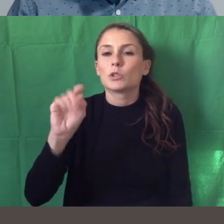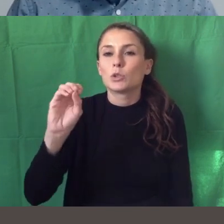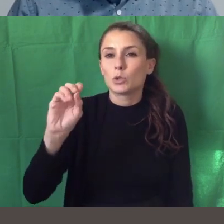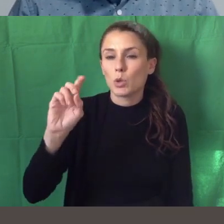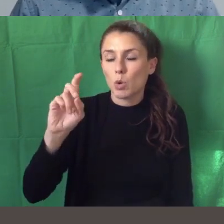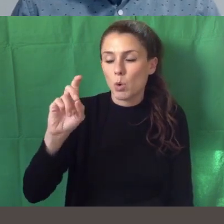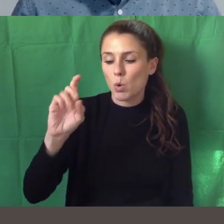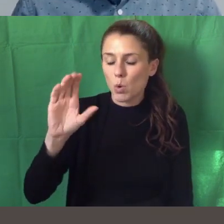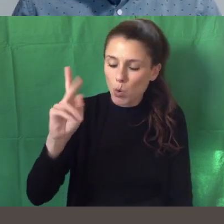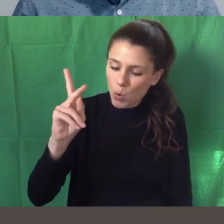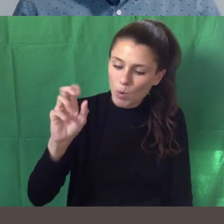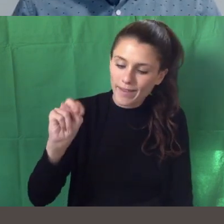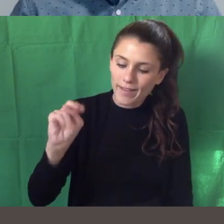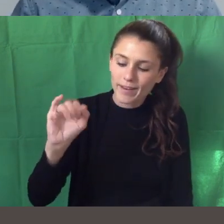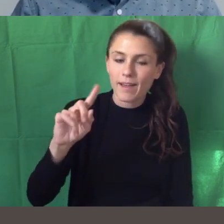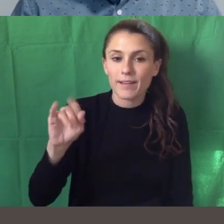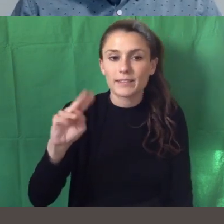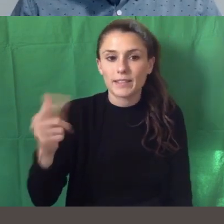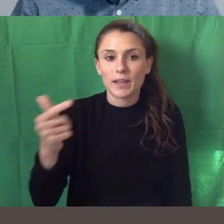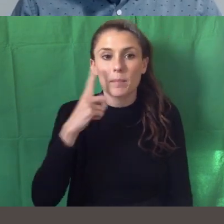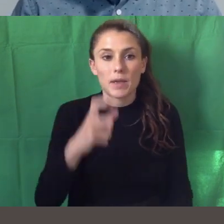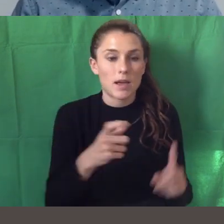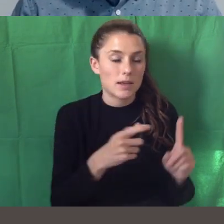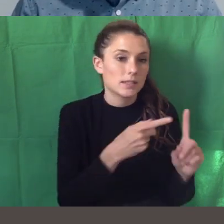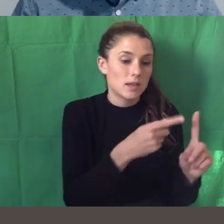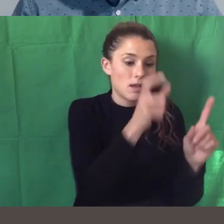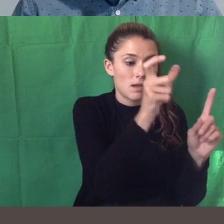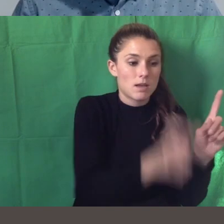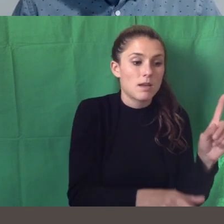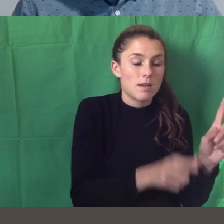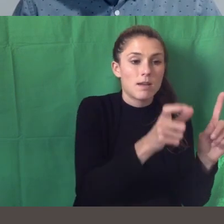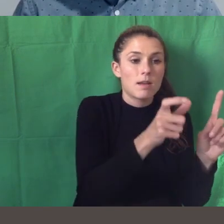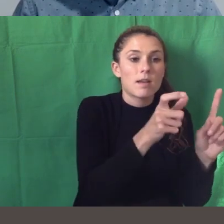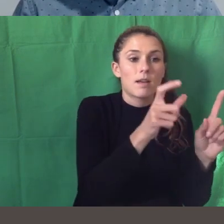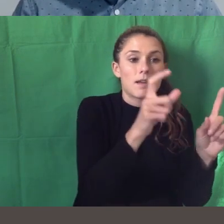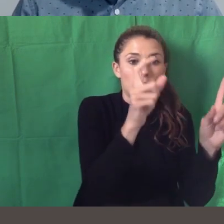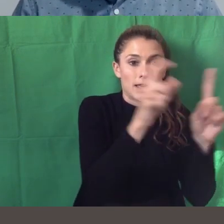because it's the act of turning just a stream of characters into tokens.